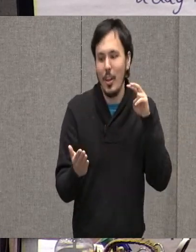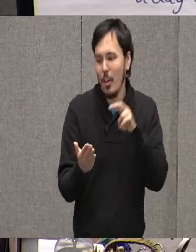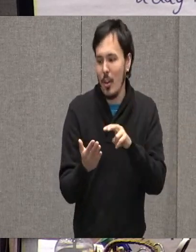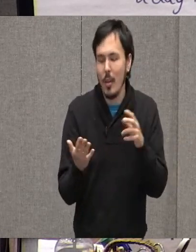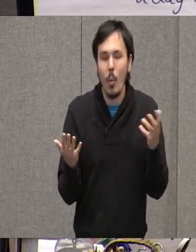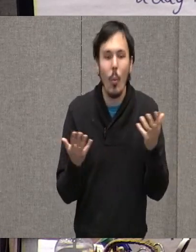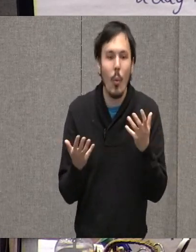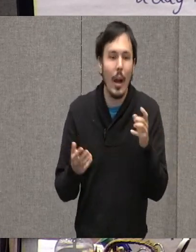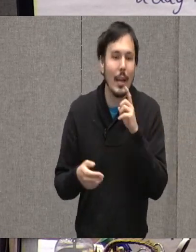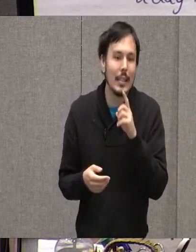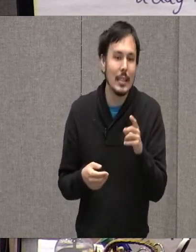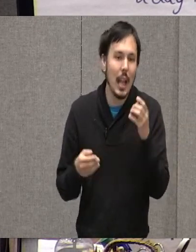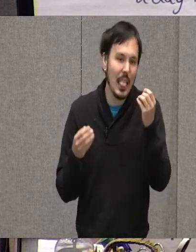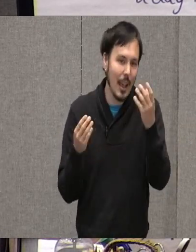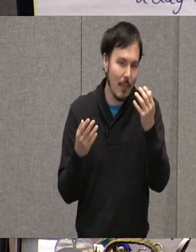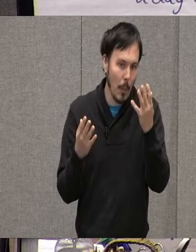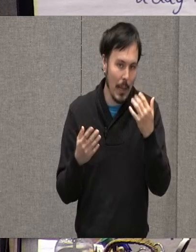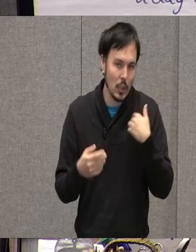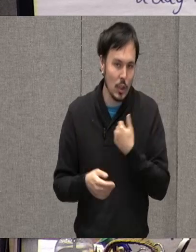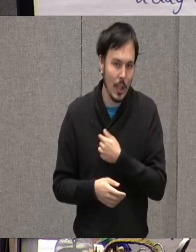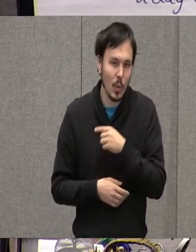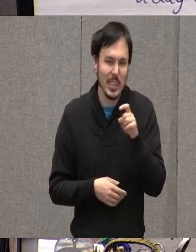the information that we need, what's the quantities.